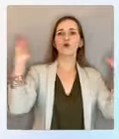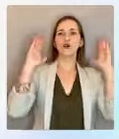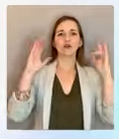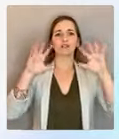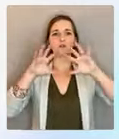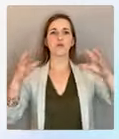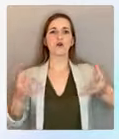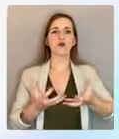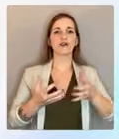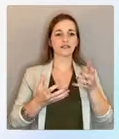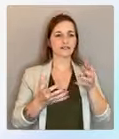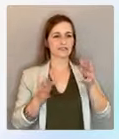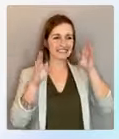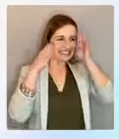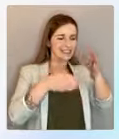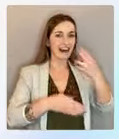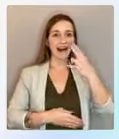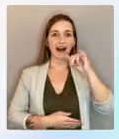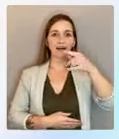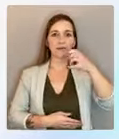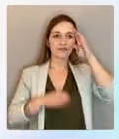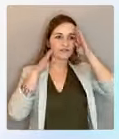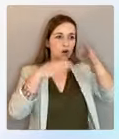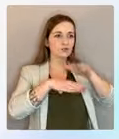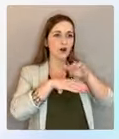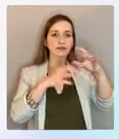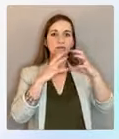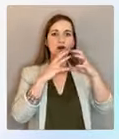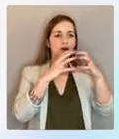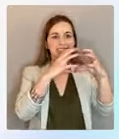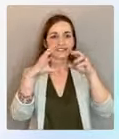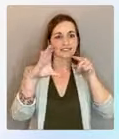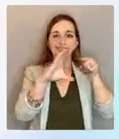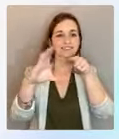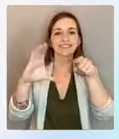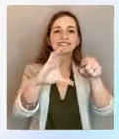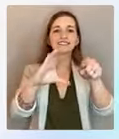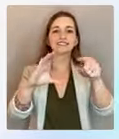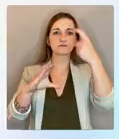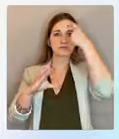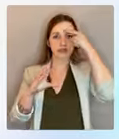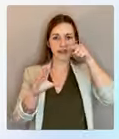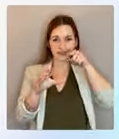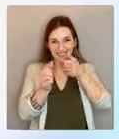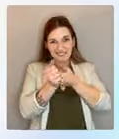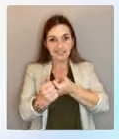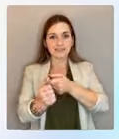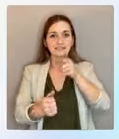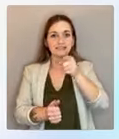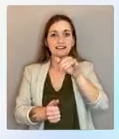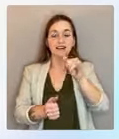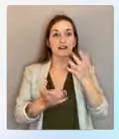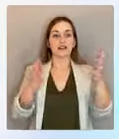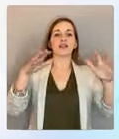You're hyper focused on this moving object, and I think it doesn't allow you really to have the ability